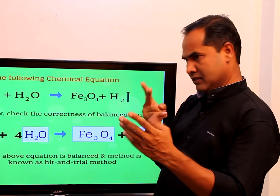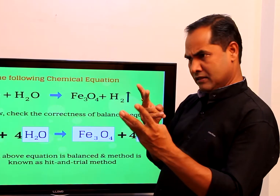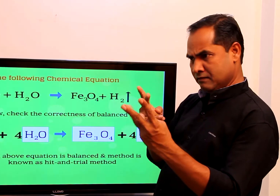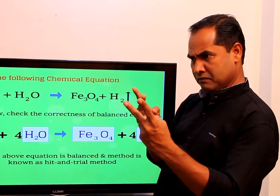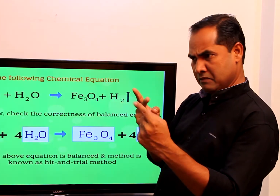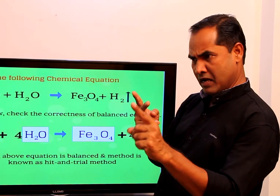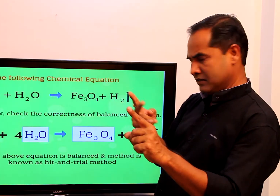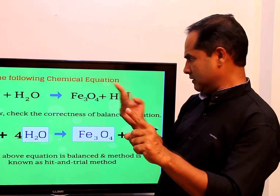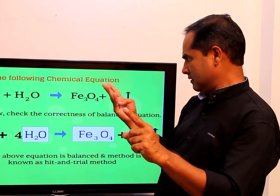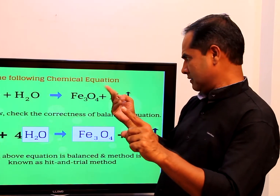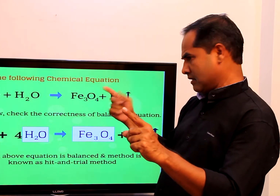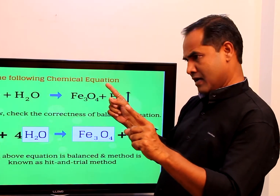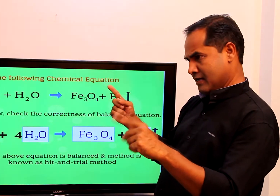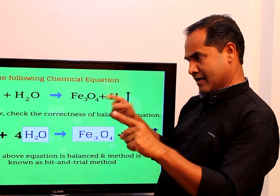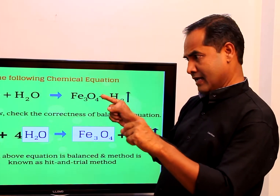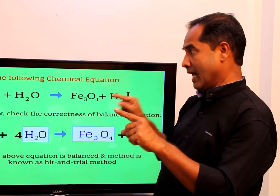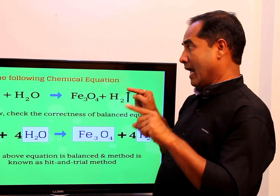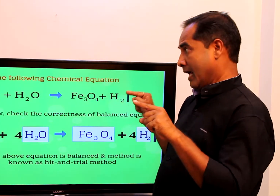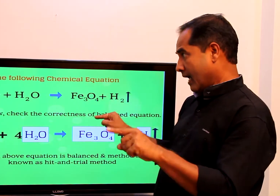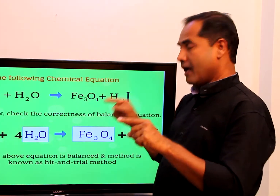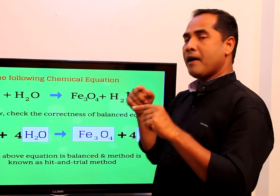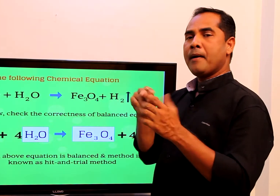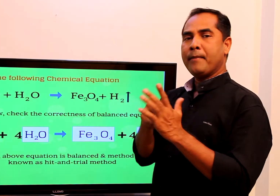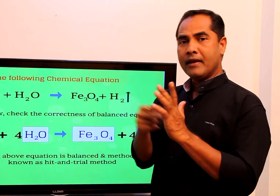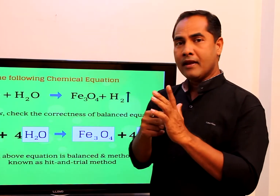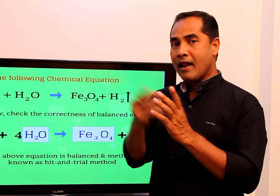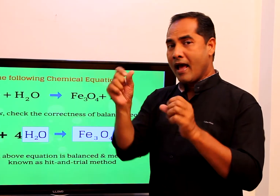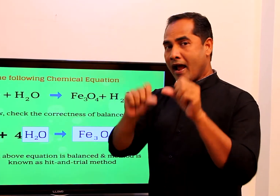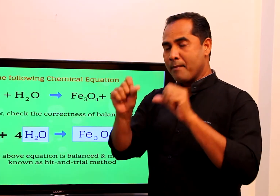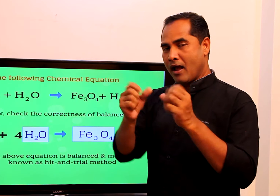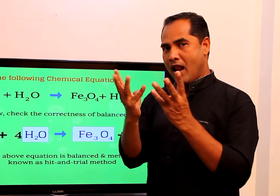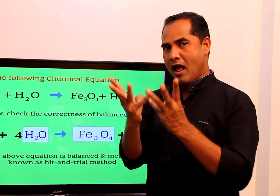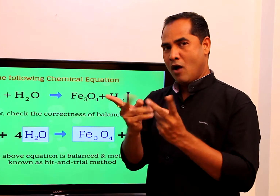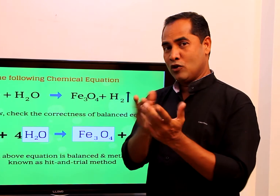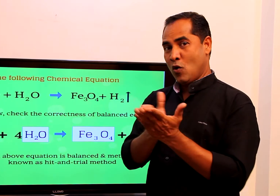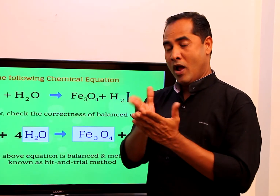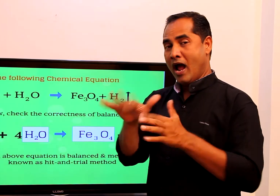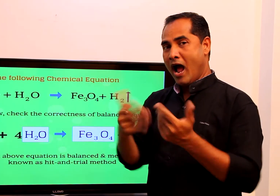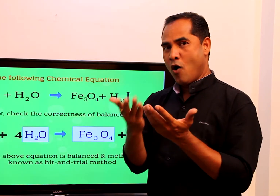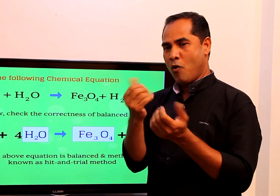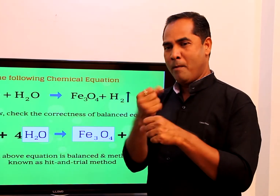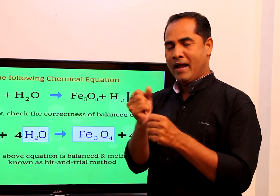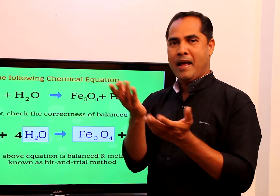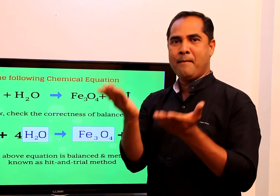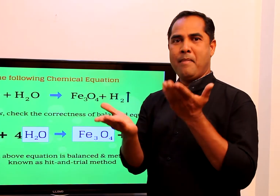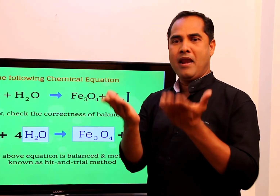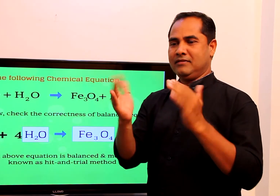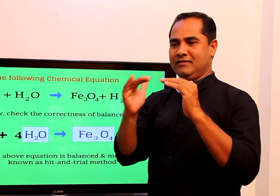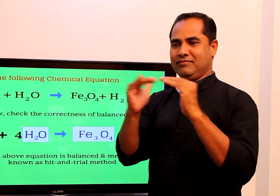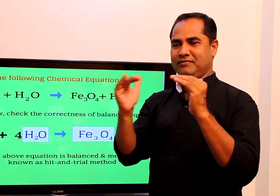Left-hand side and right-hand side - are they equal or not?